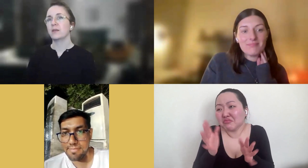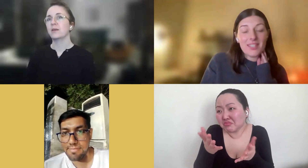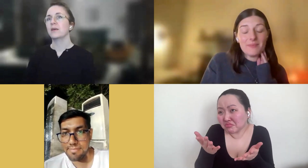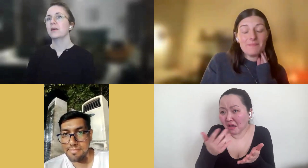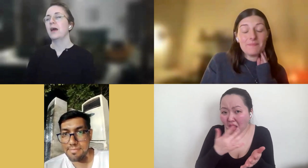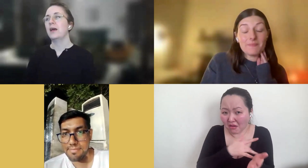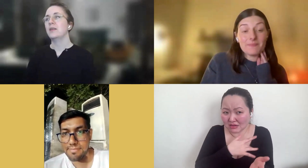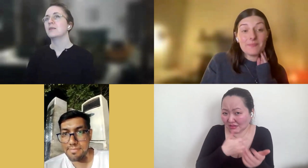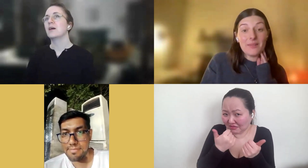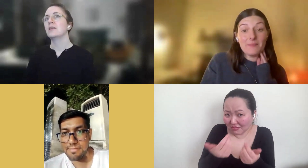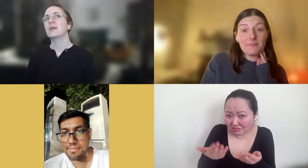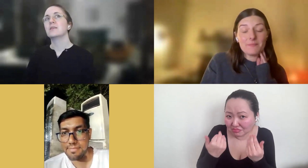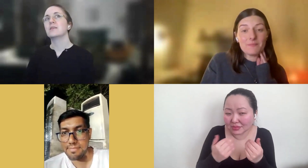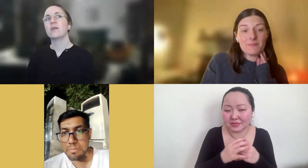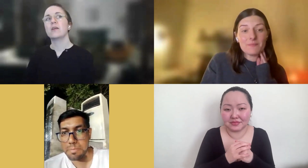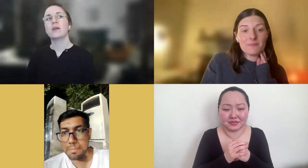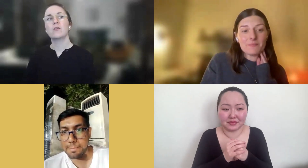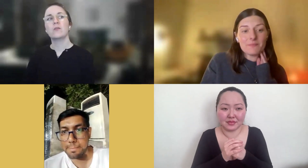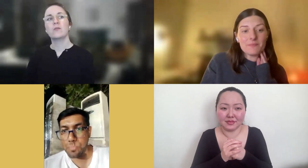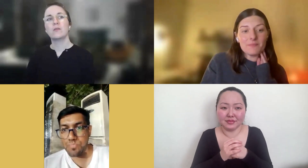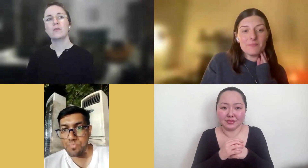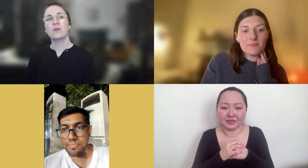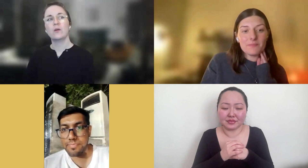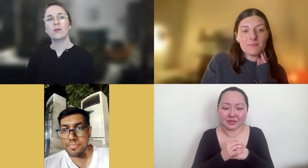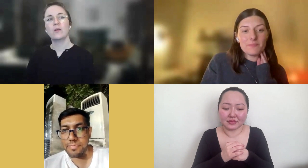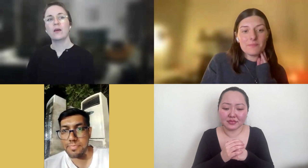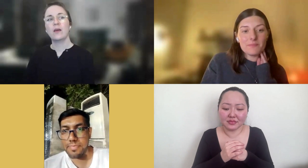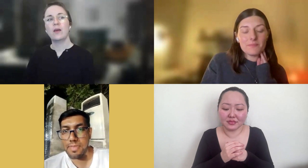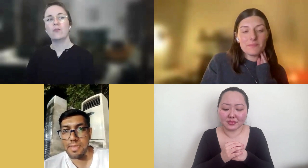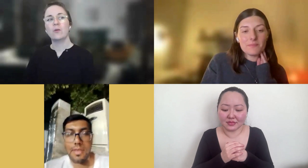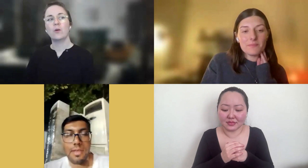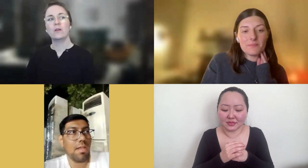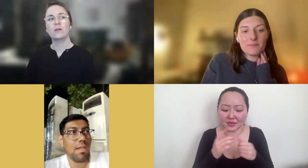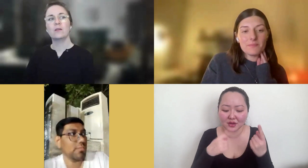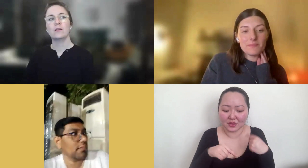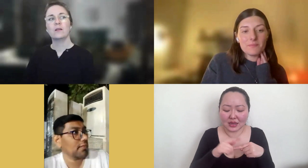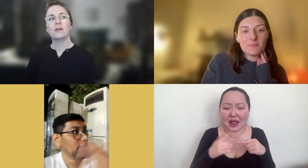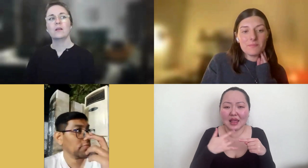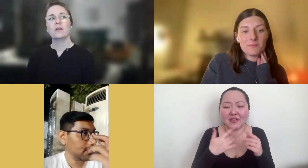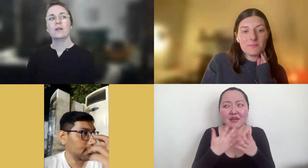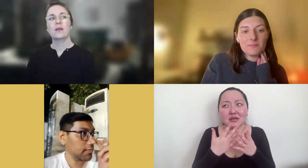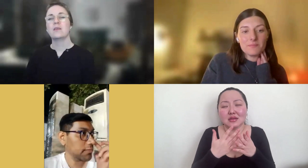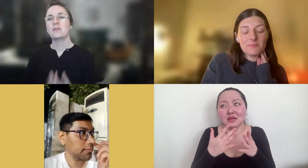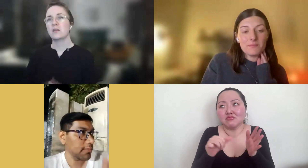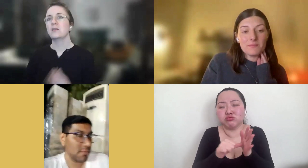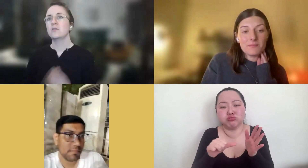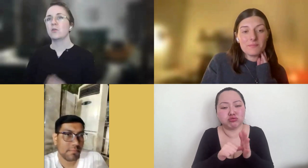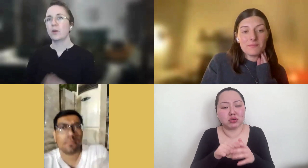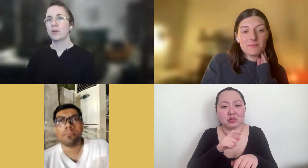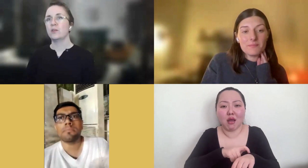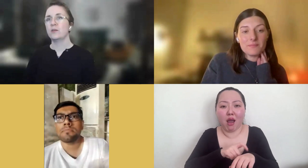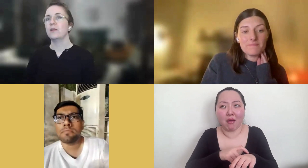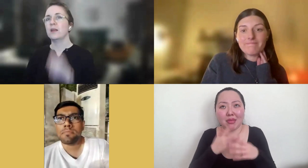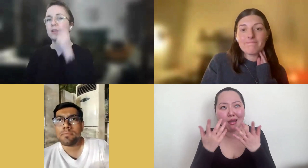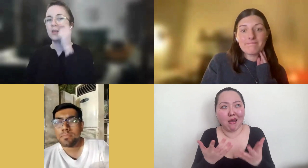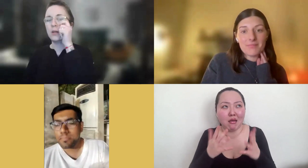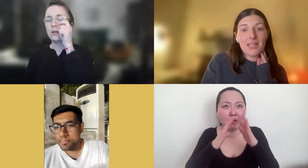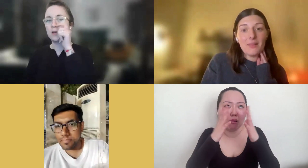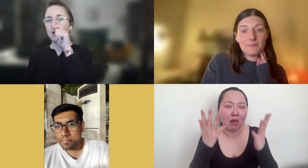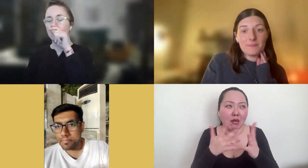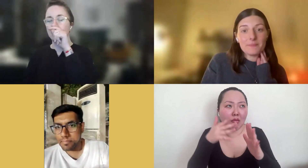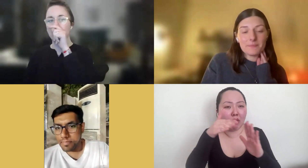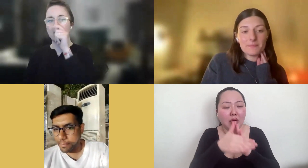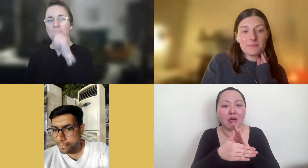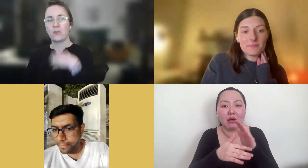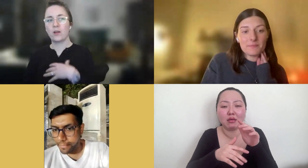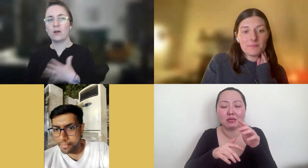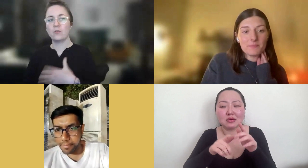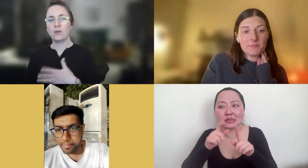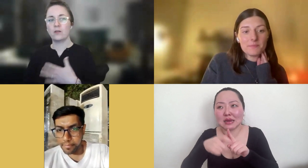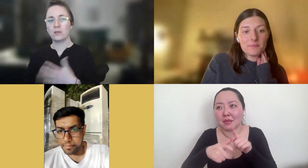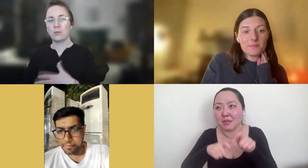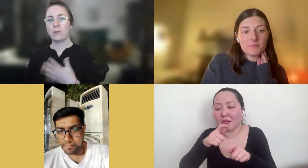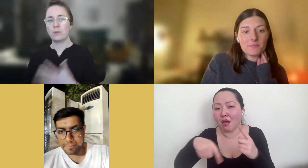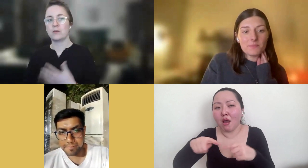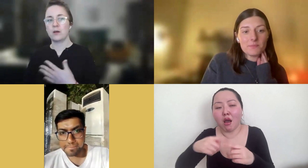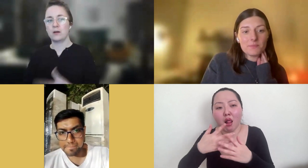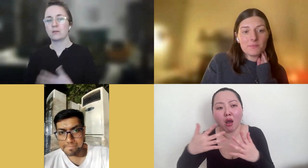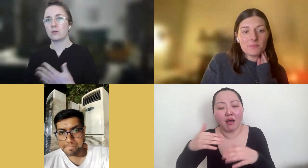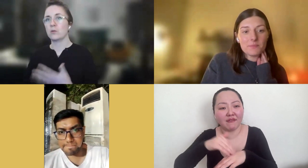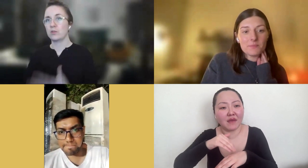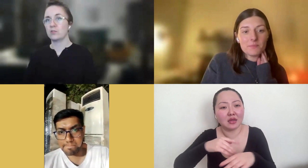I think. It is such an individual question. It is very hard for disabled people to ask honest